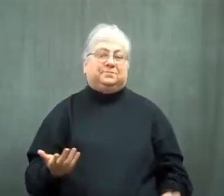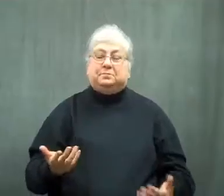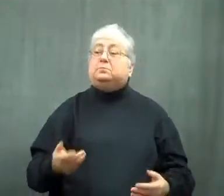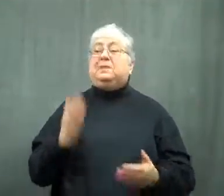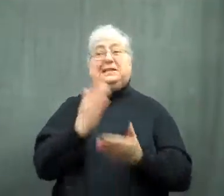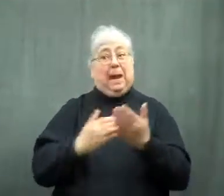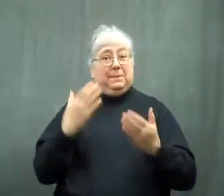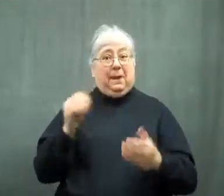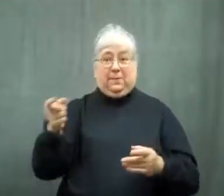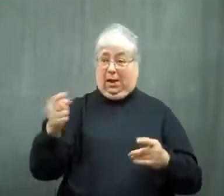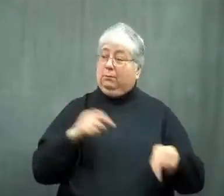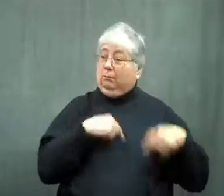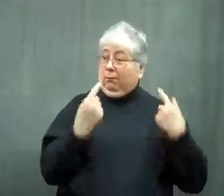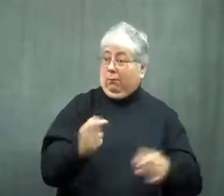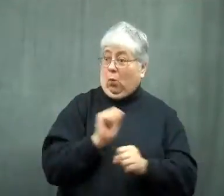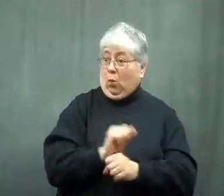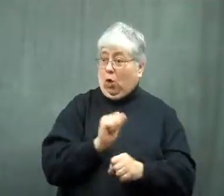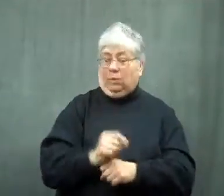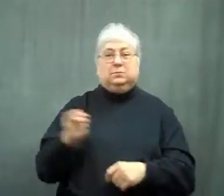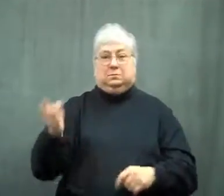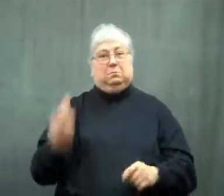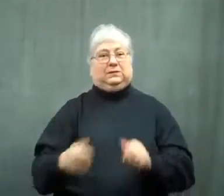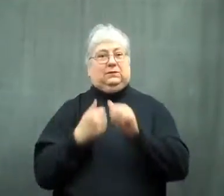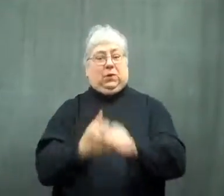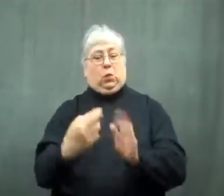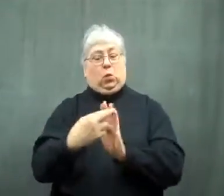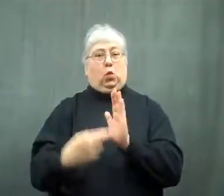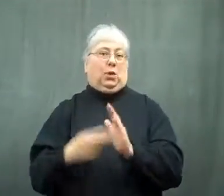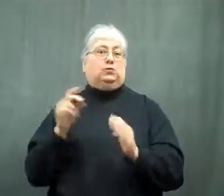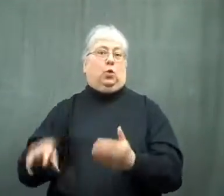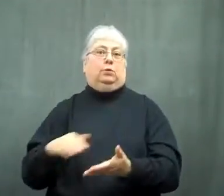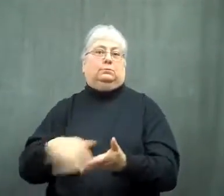Some companies do require current employees to follow the new rules or be fired.